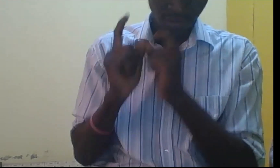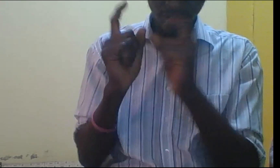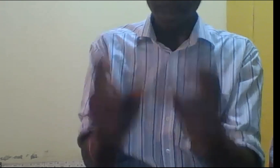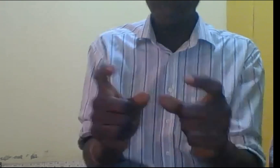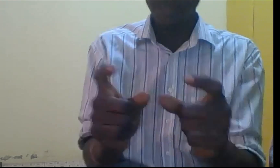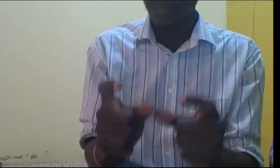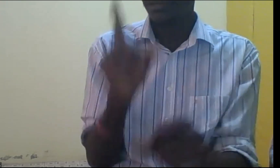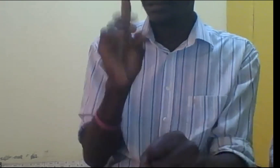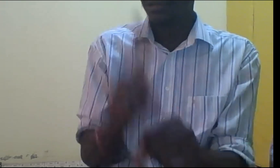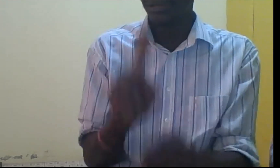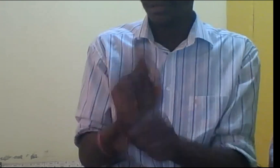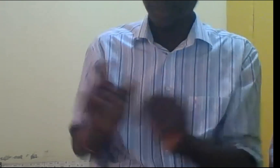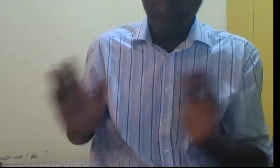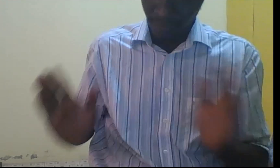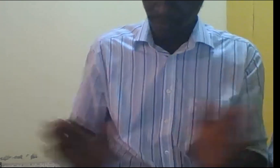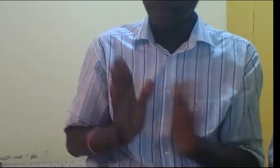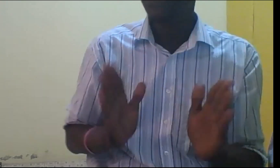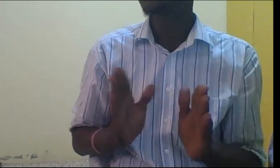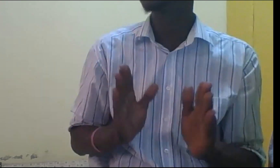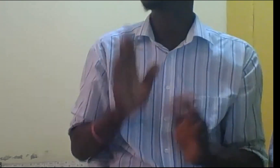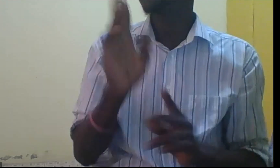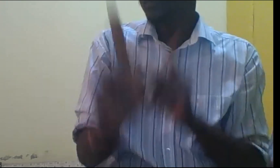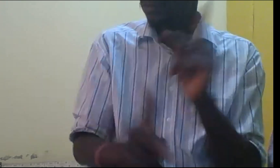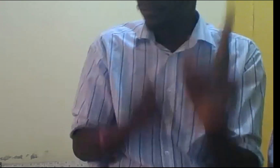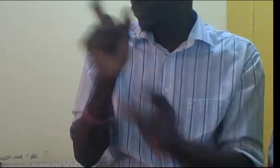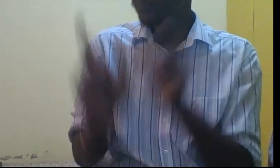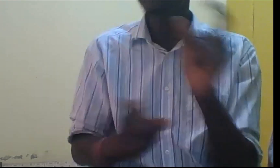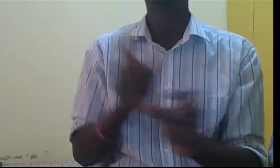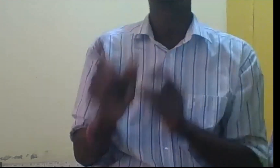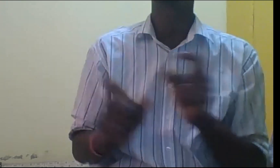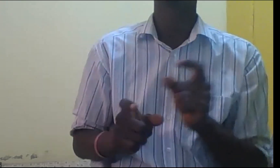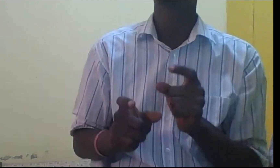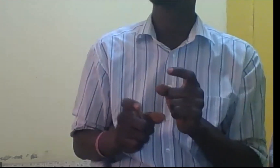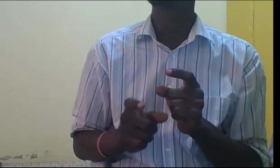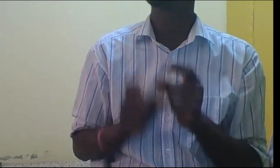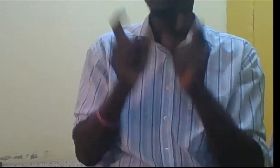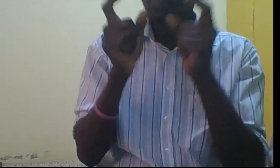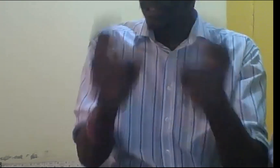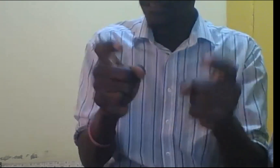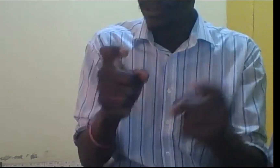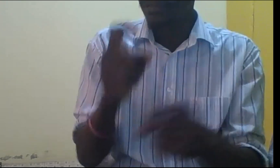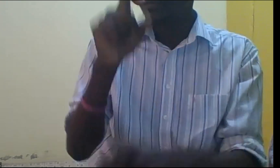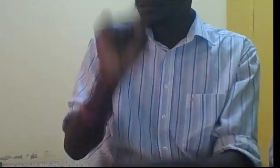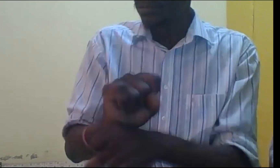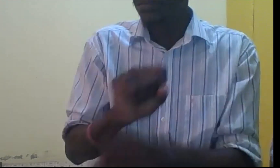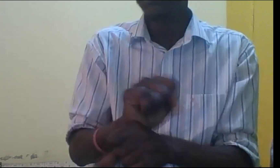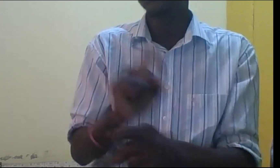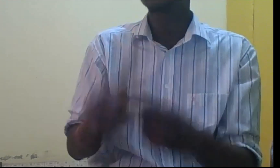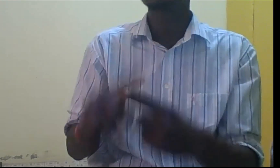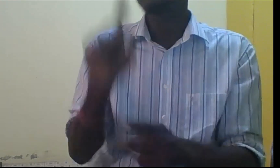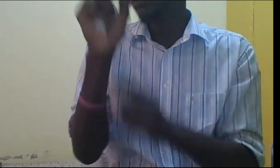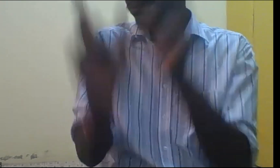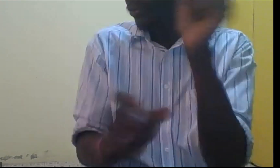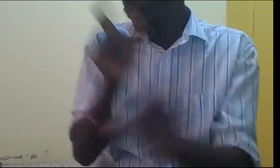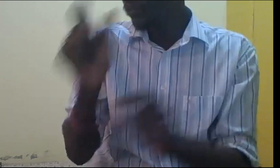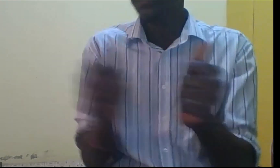We talk it encourages people to employ patients with special needs, and that means that we are reducing people from the streets.